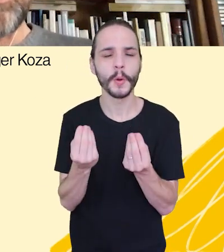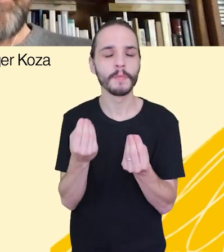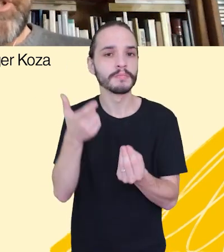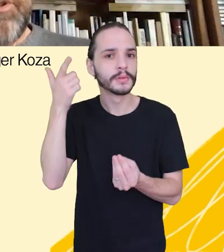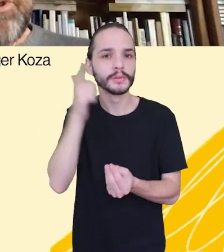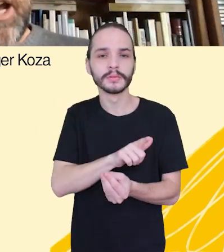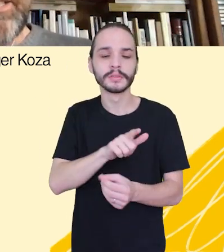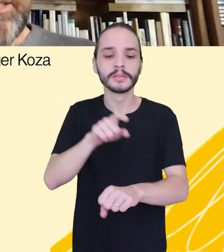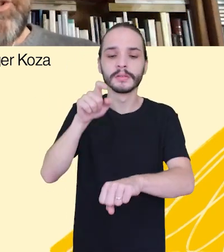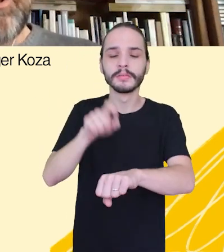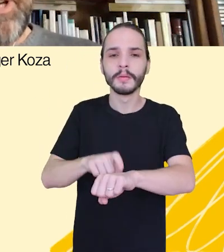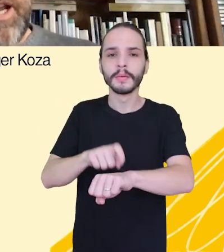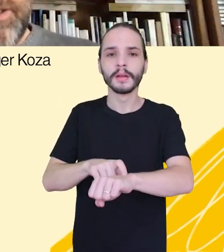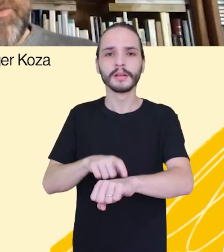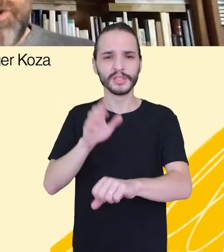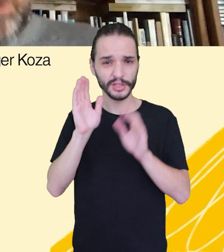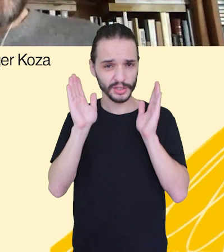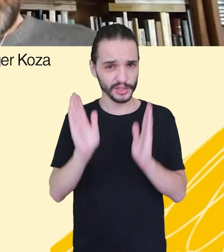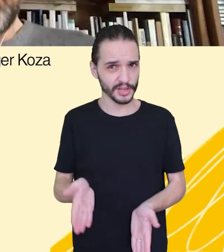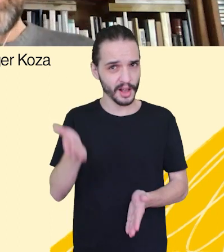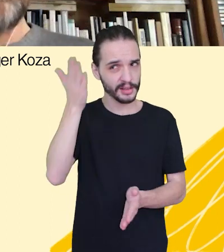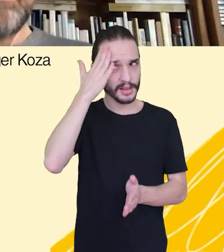Was it something that you write and then you realized it was so important?